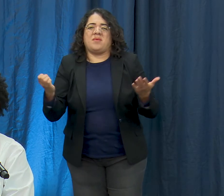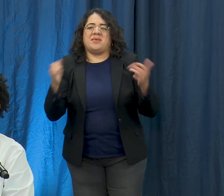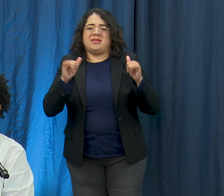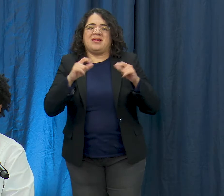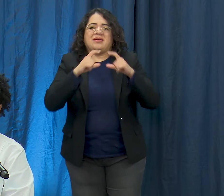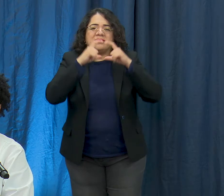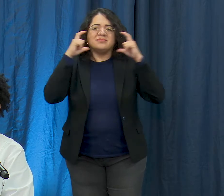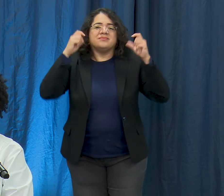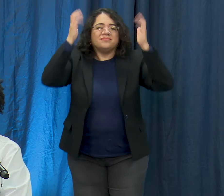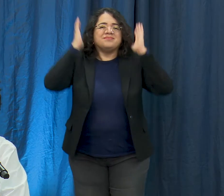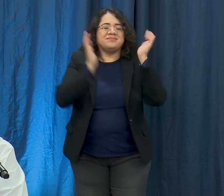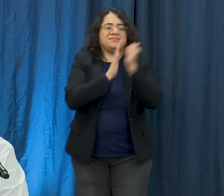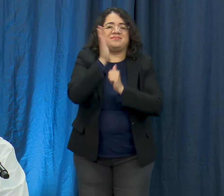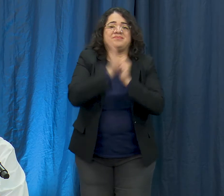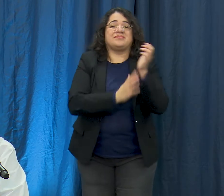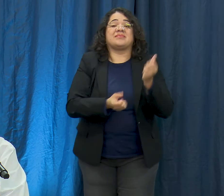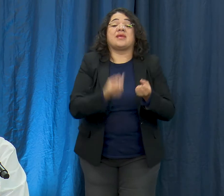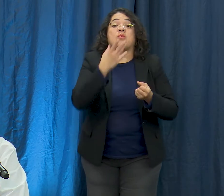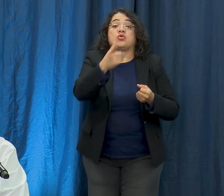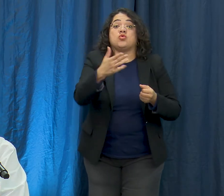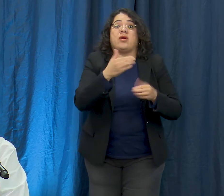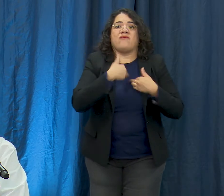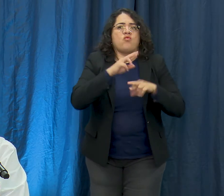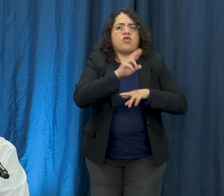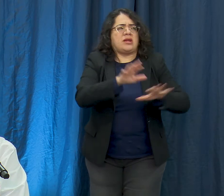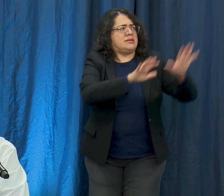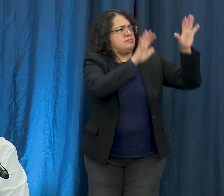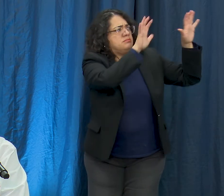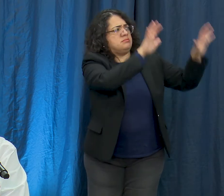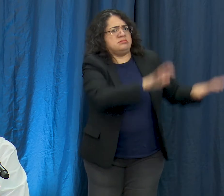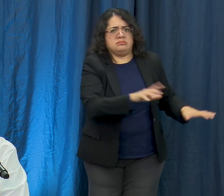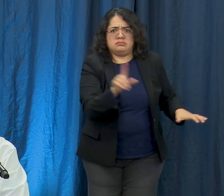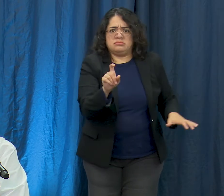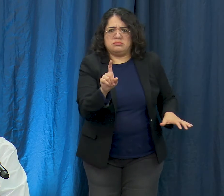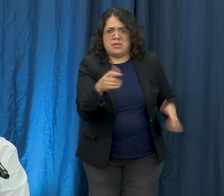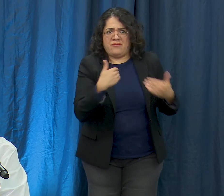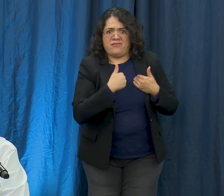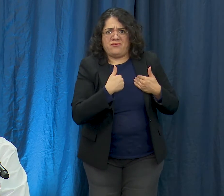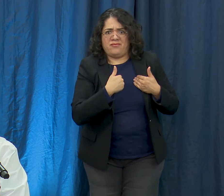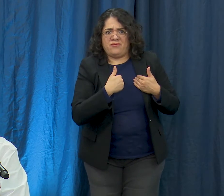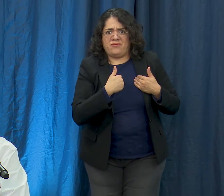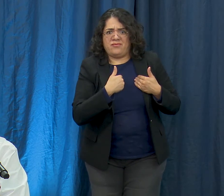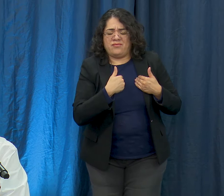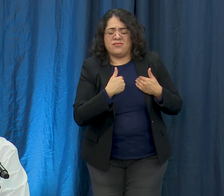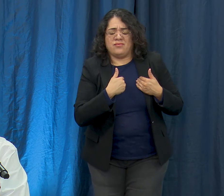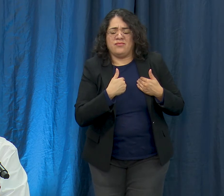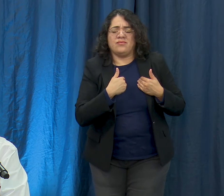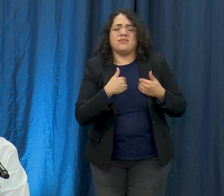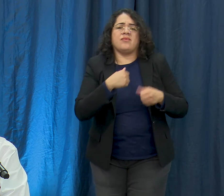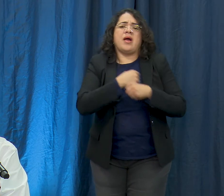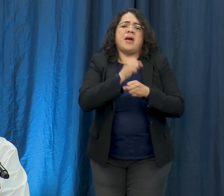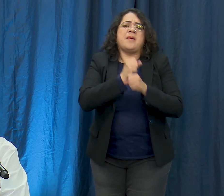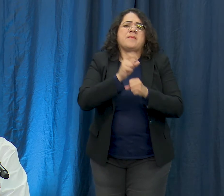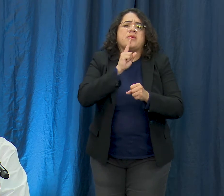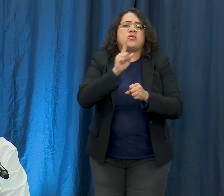take care of people and making sure that they have worker protections in place. So